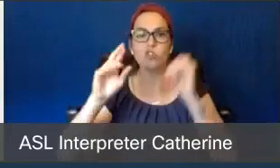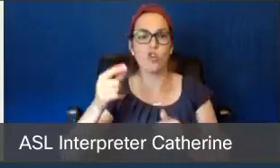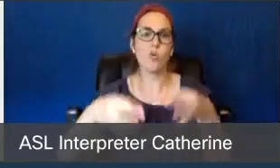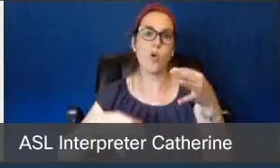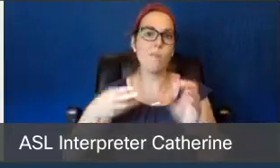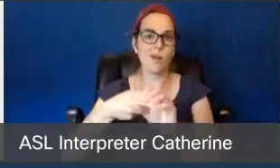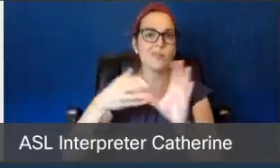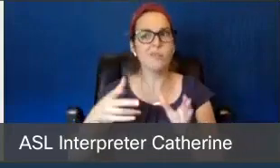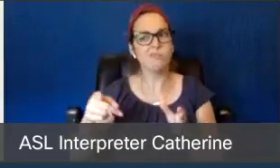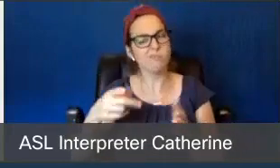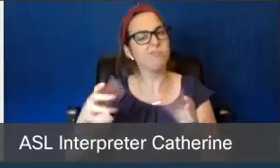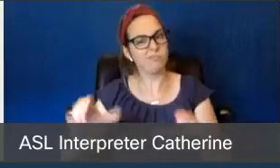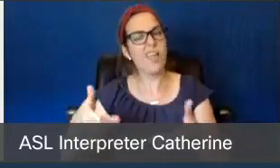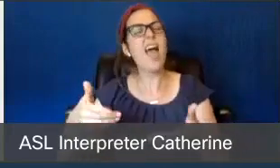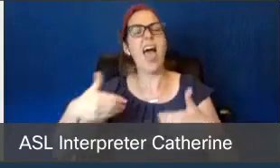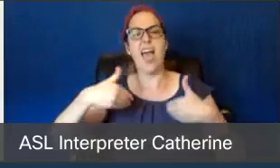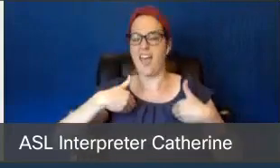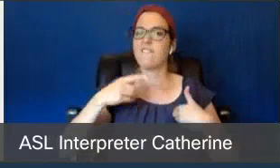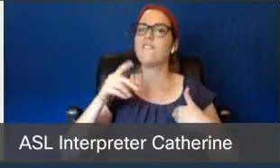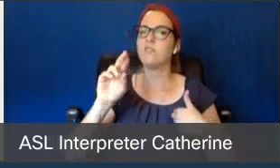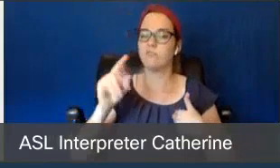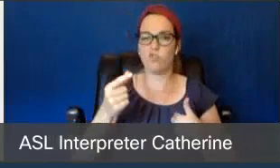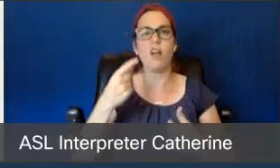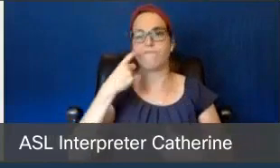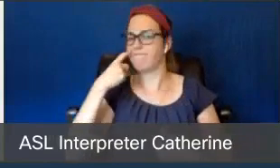or are reporting have been determined to have opioid use